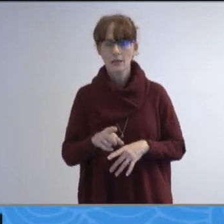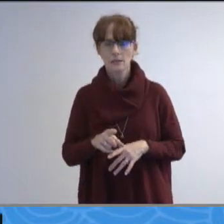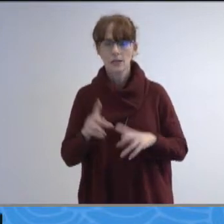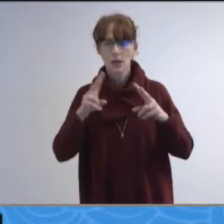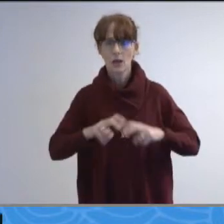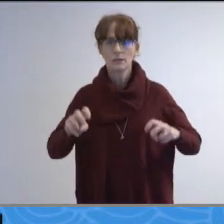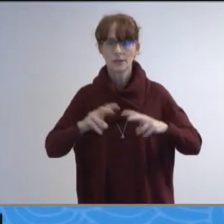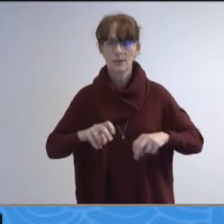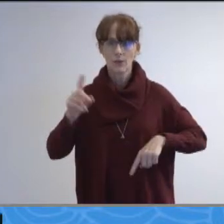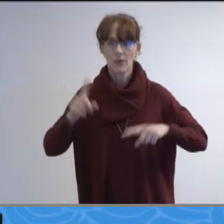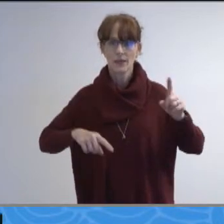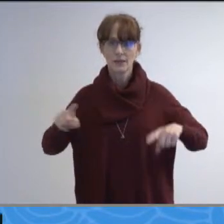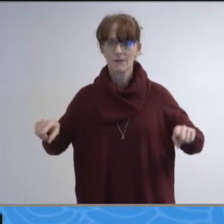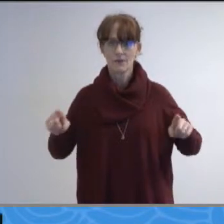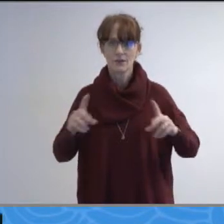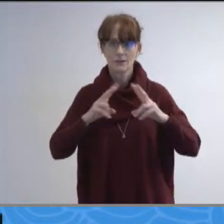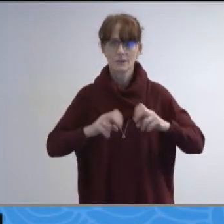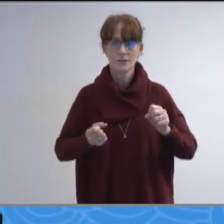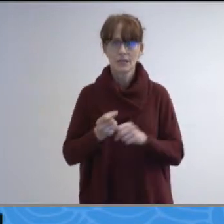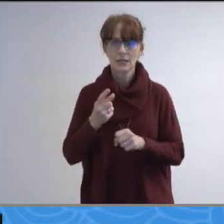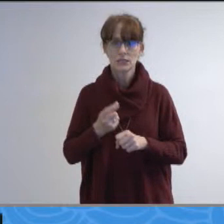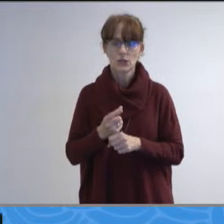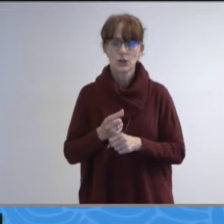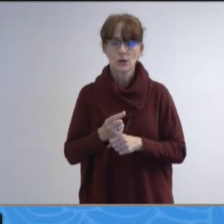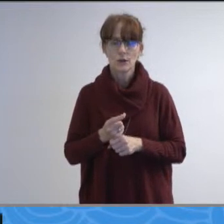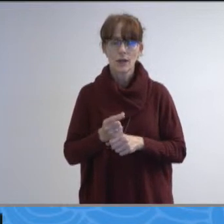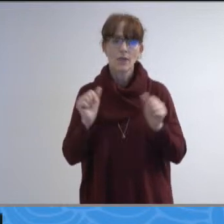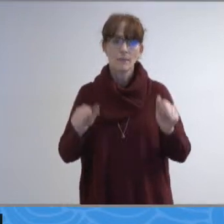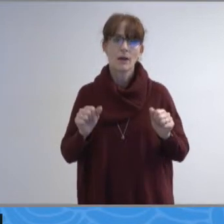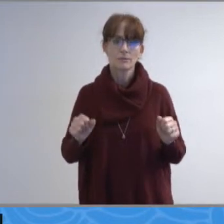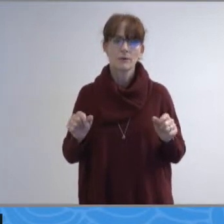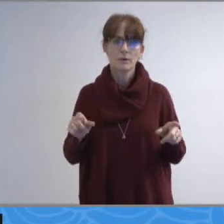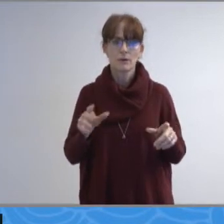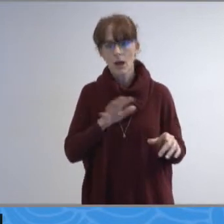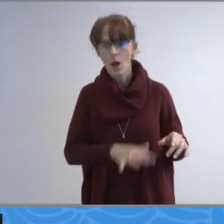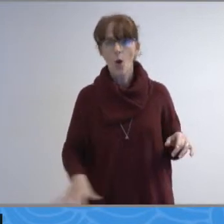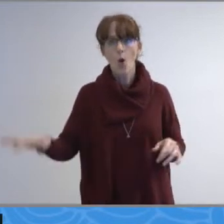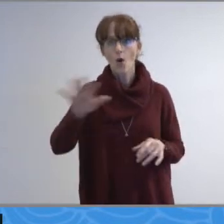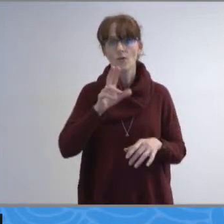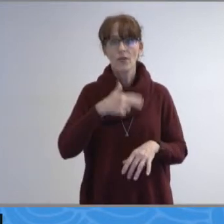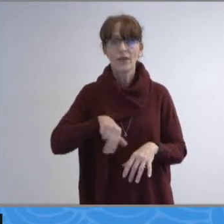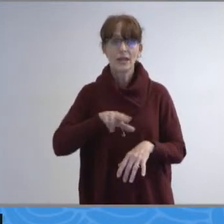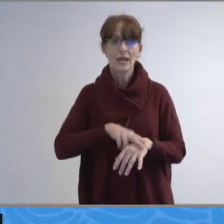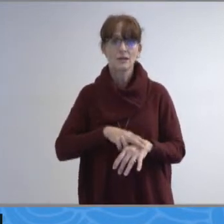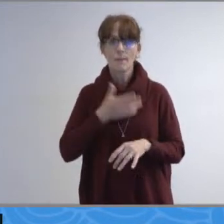with the different Diagnostics each year and then possibly also throughout the nation as well. Just so we have a better understanding